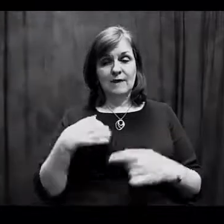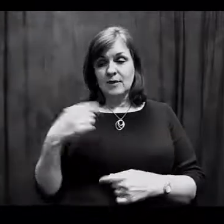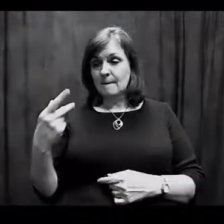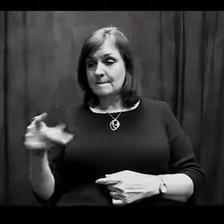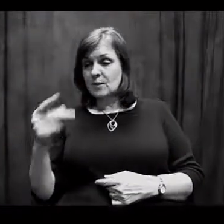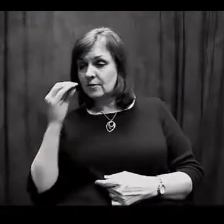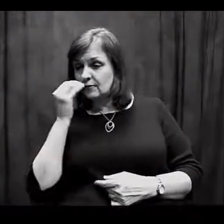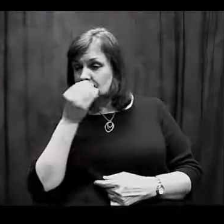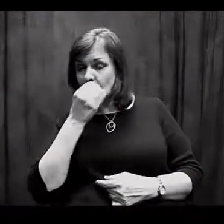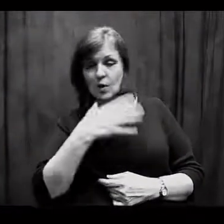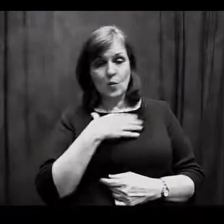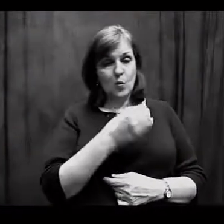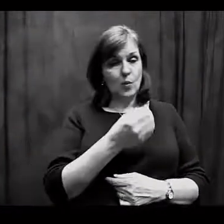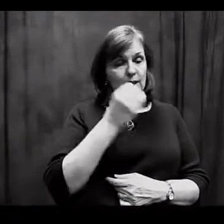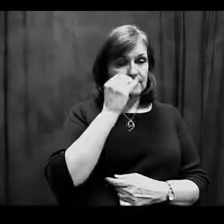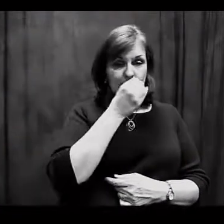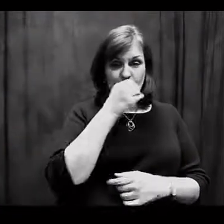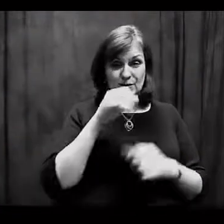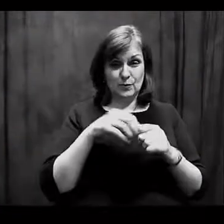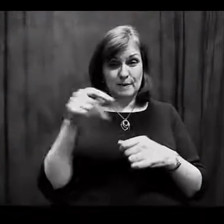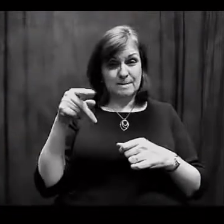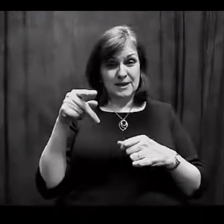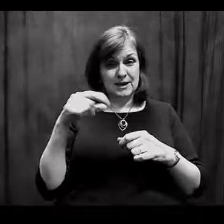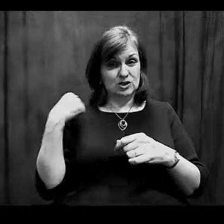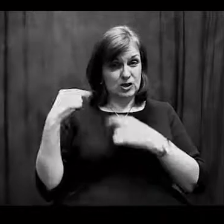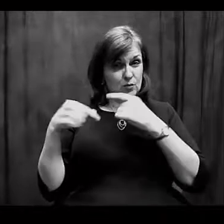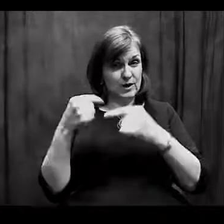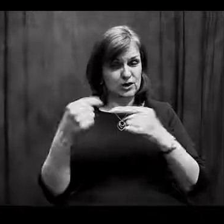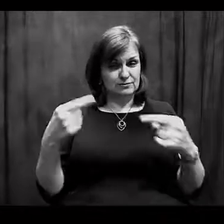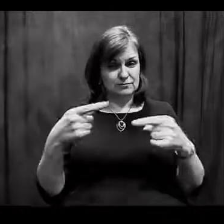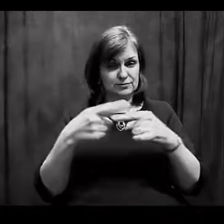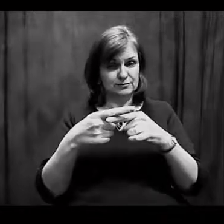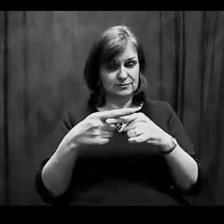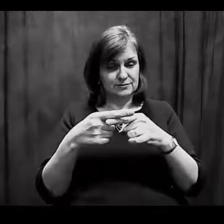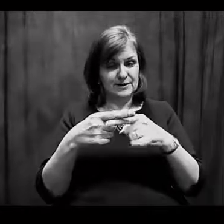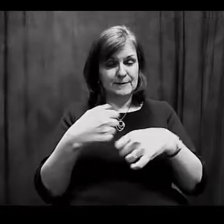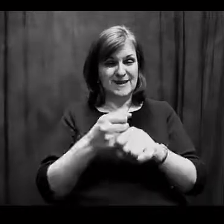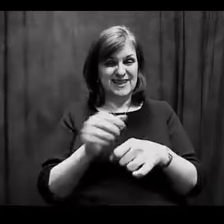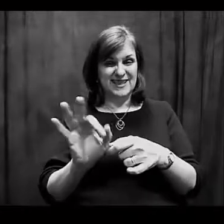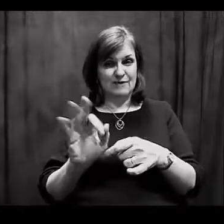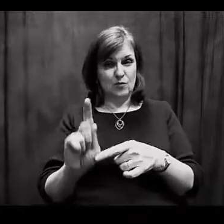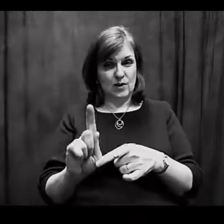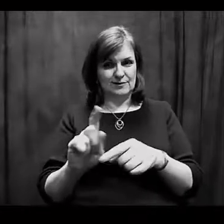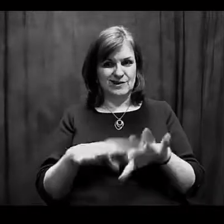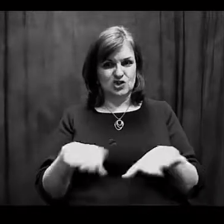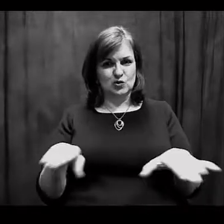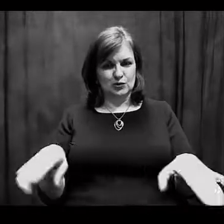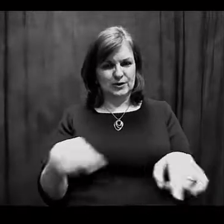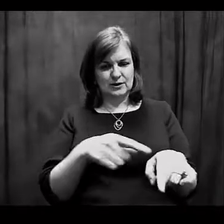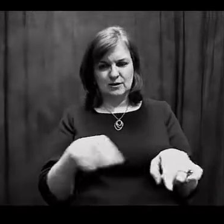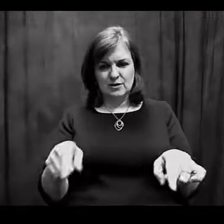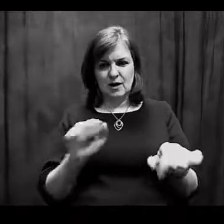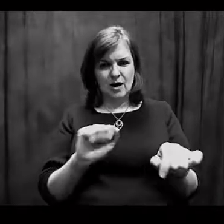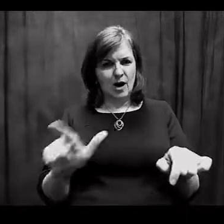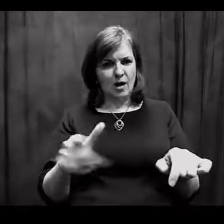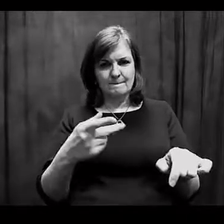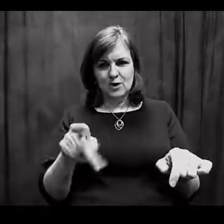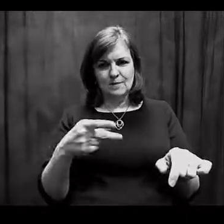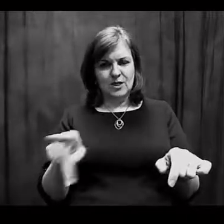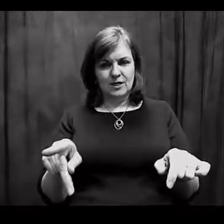because when you cross the purple flower and white flower in the P generation to get this F1 or kids generation